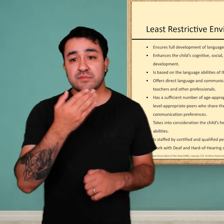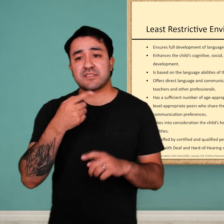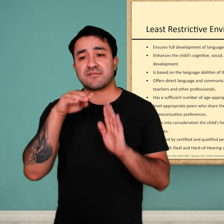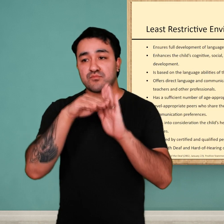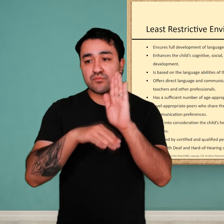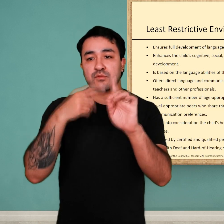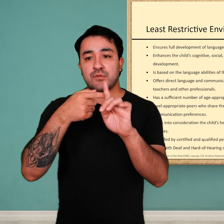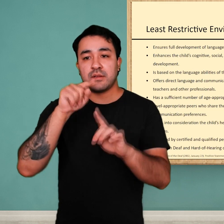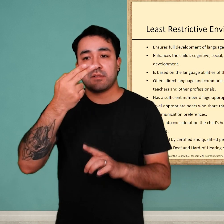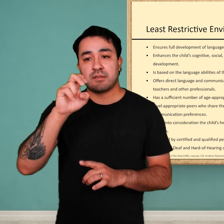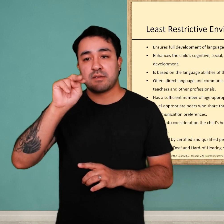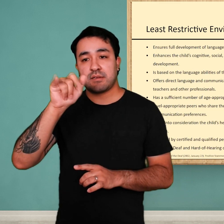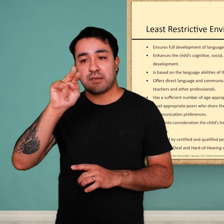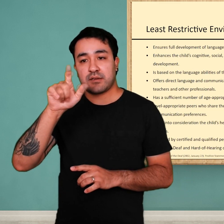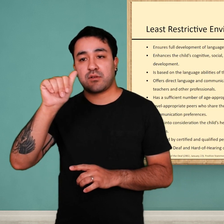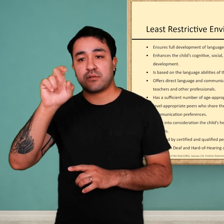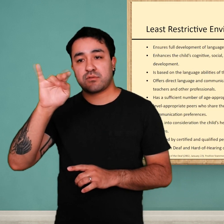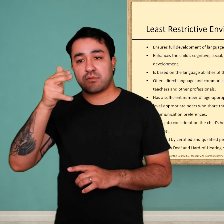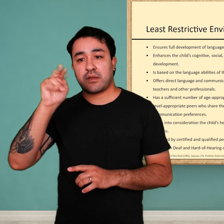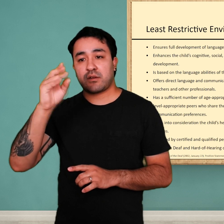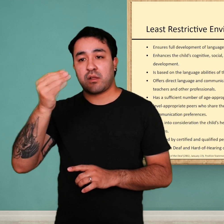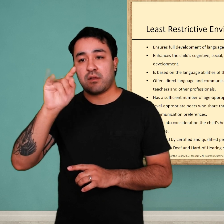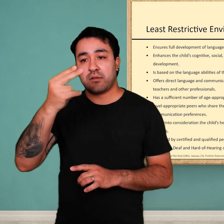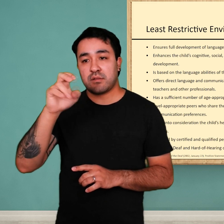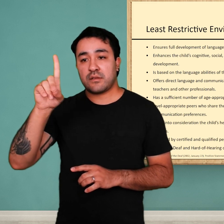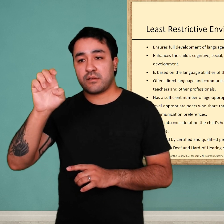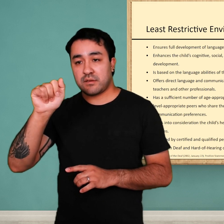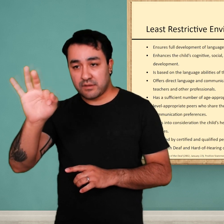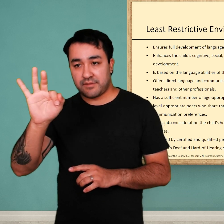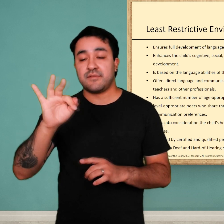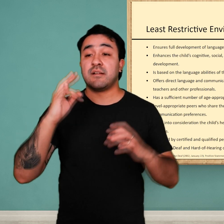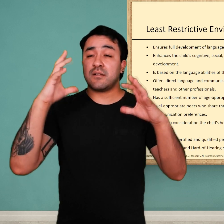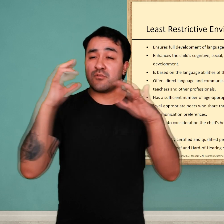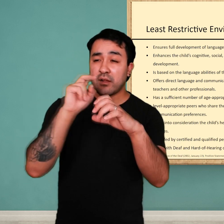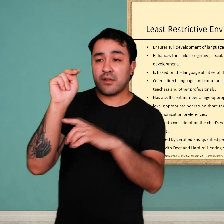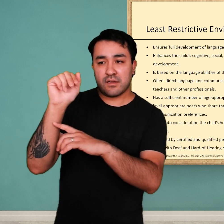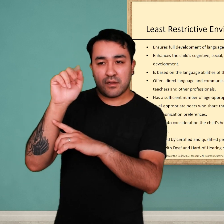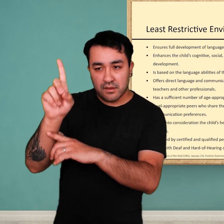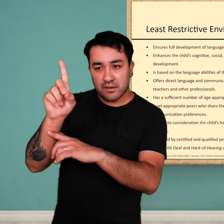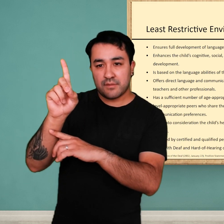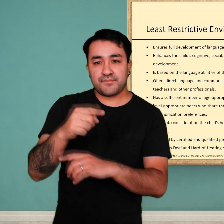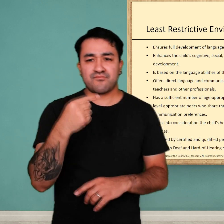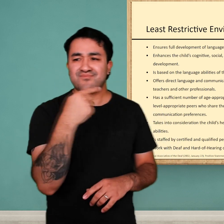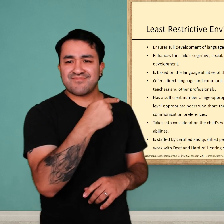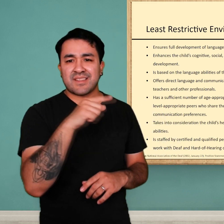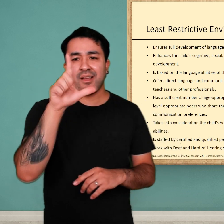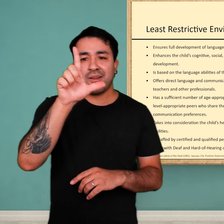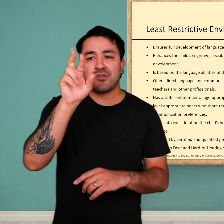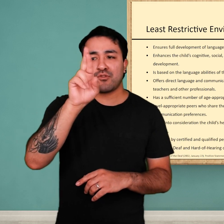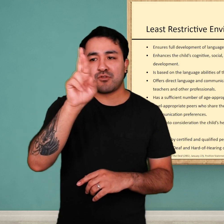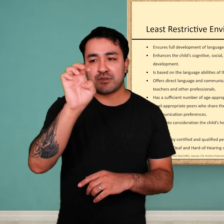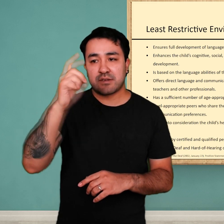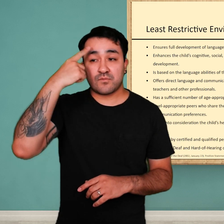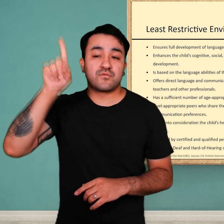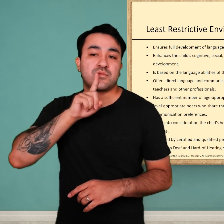The National Association of the Deaf, or NAD, lists the LRE for a Deaf student. You can see the